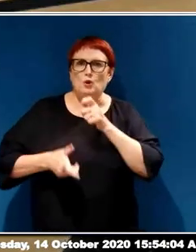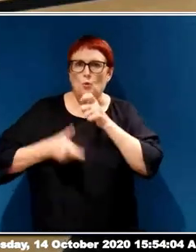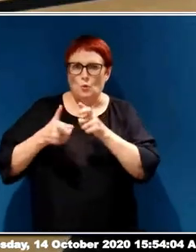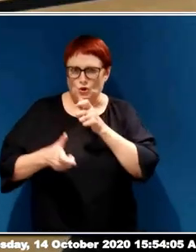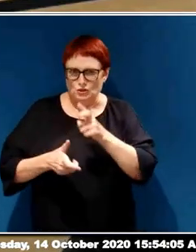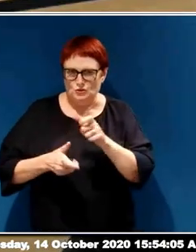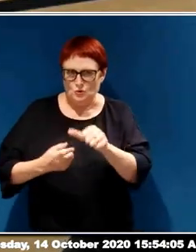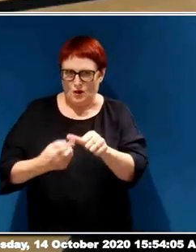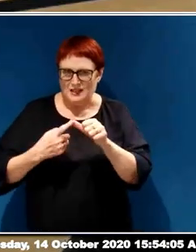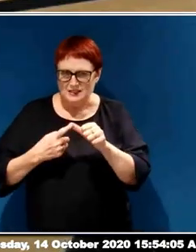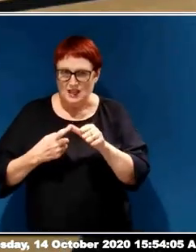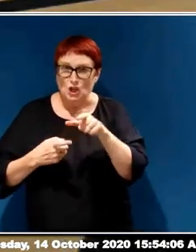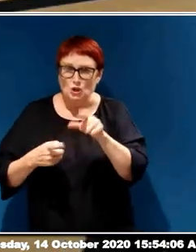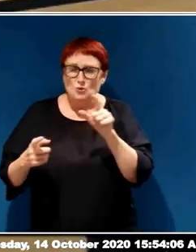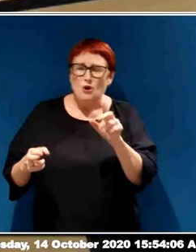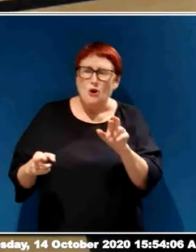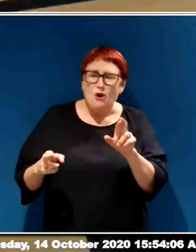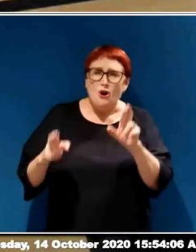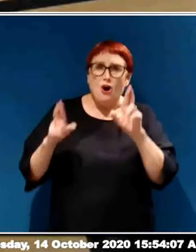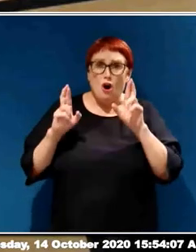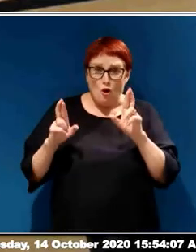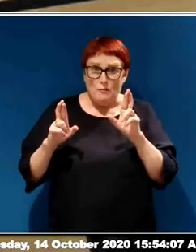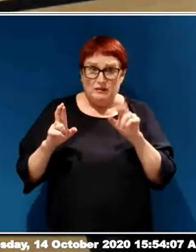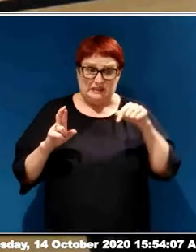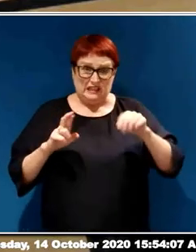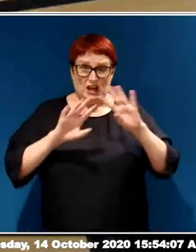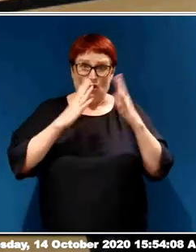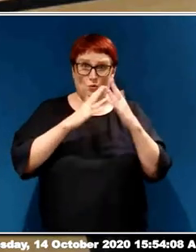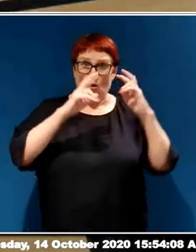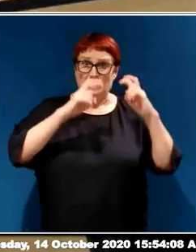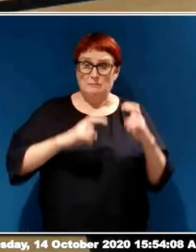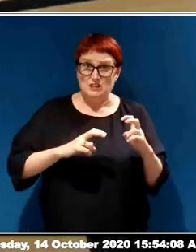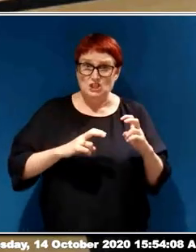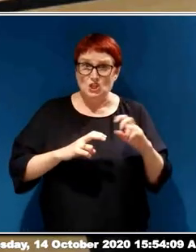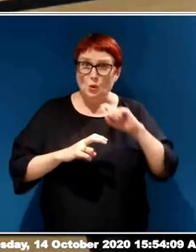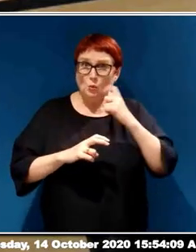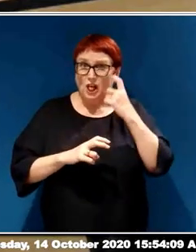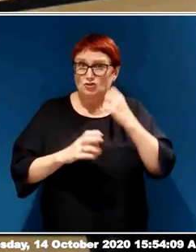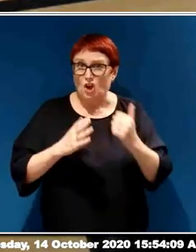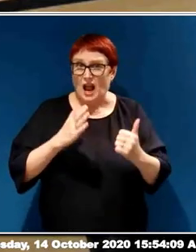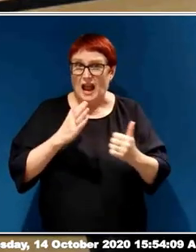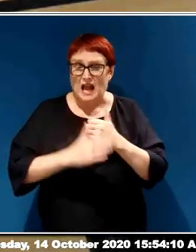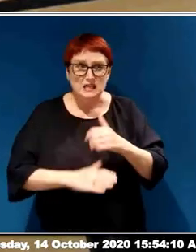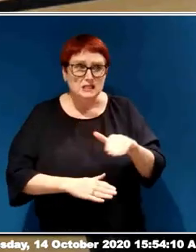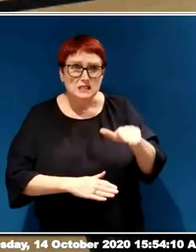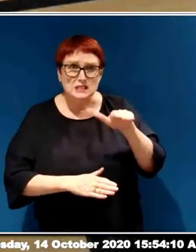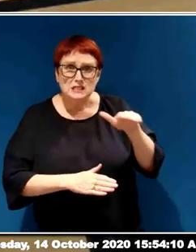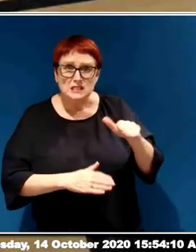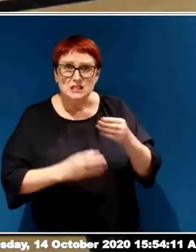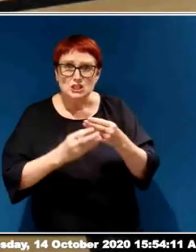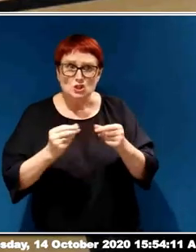Royal Commission will do what it can to address those data gaps?